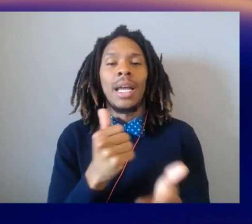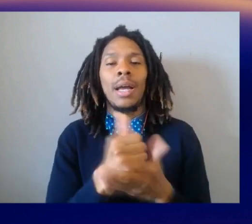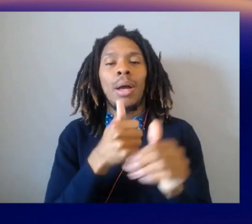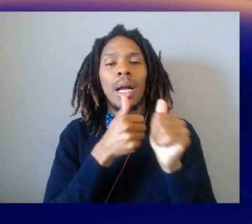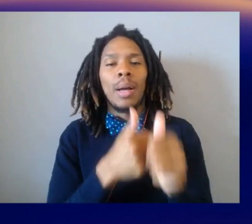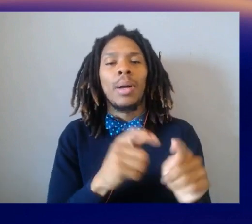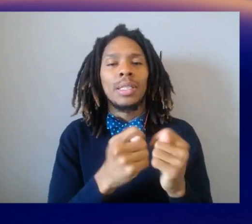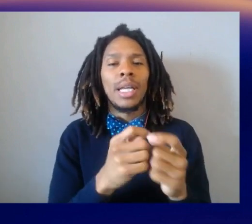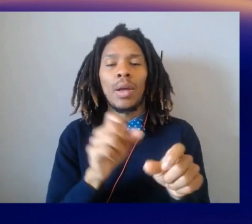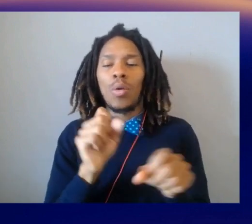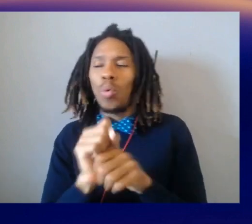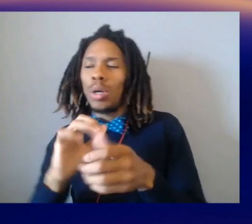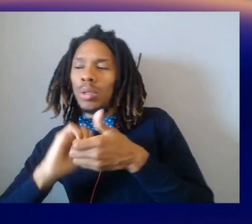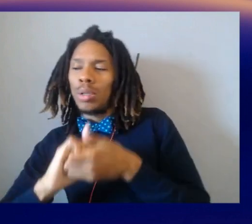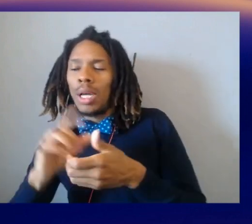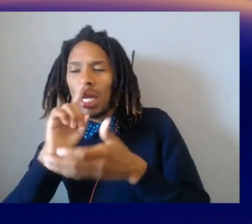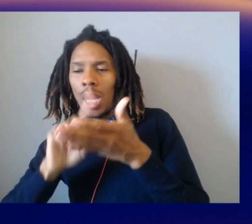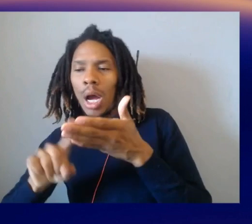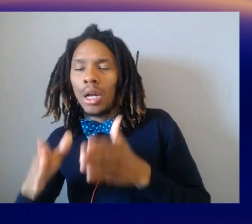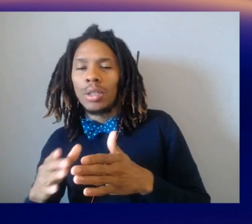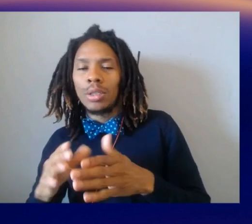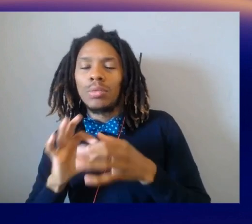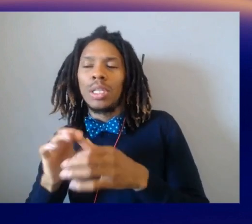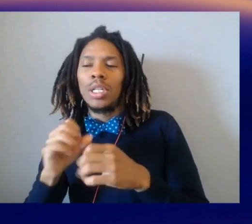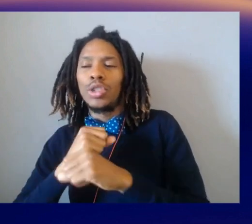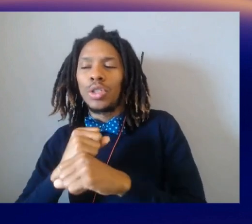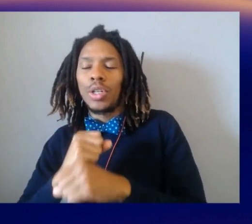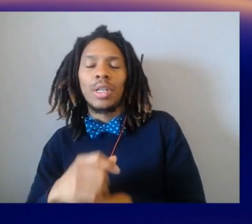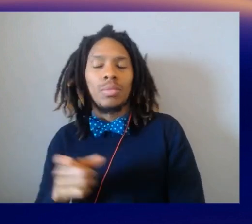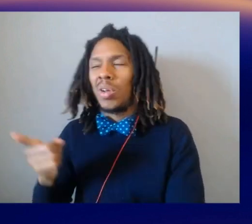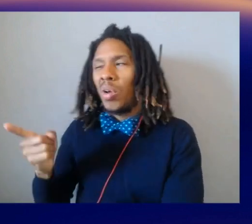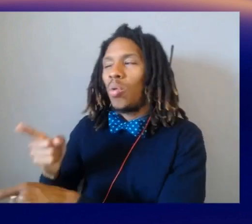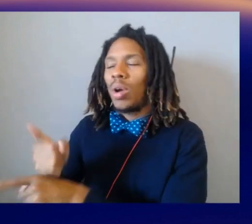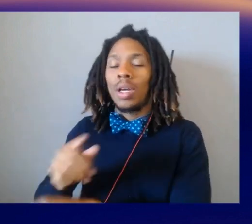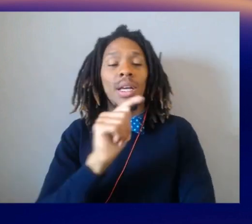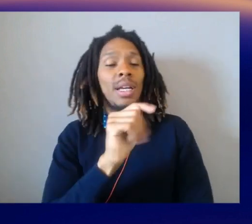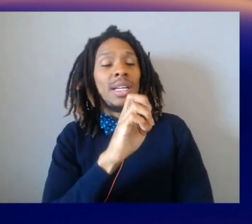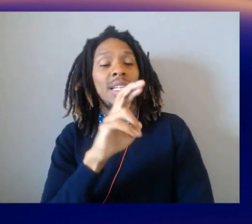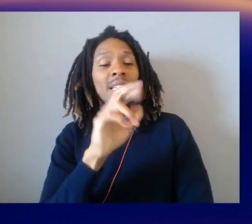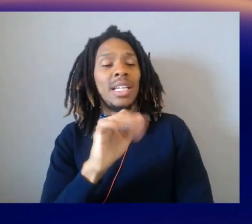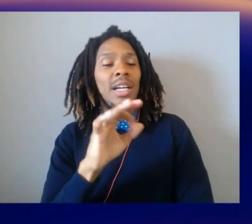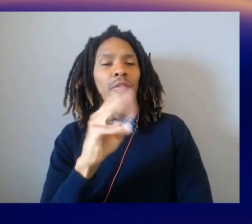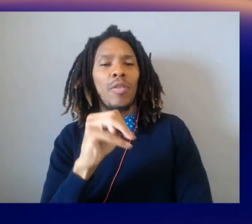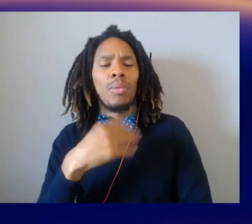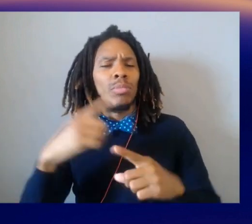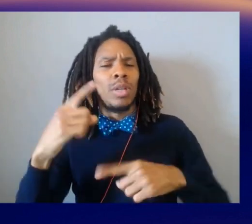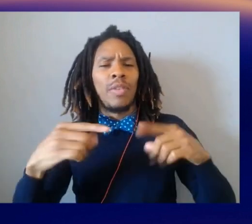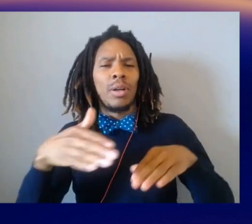with their auditors when it comes to security. Correct? Yeah. And you. Terraform gives you varying levels of verbosity and logs too.